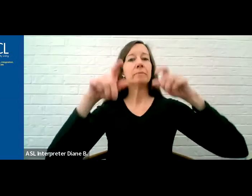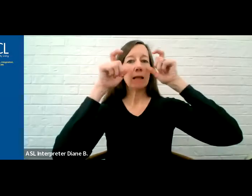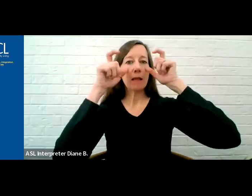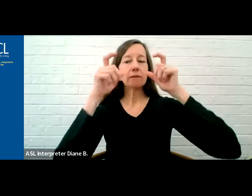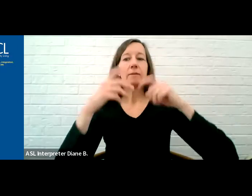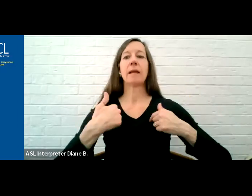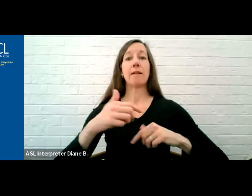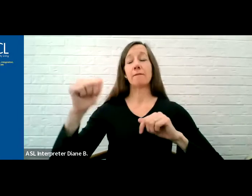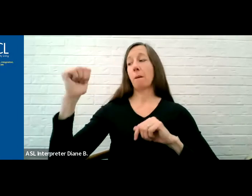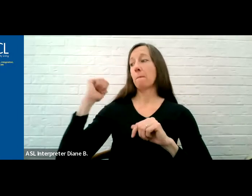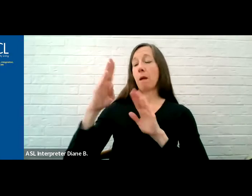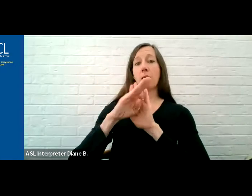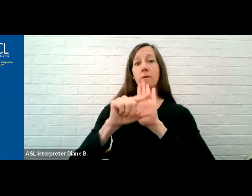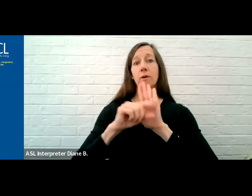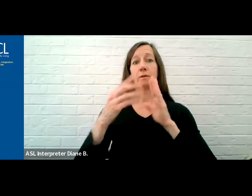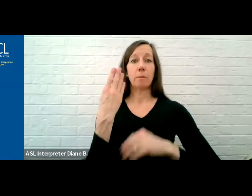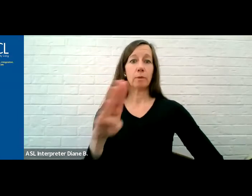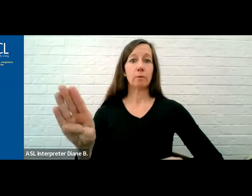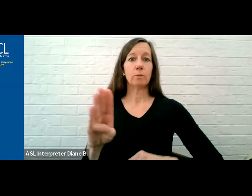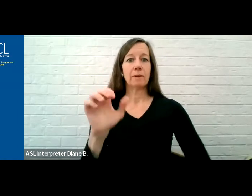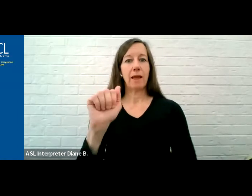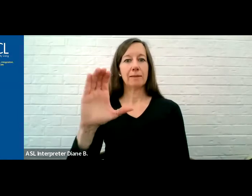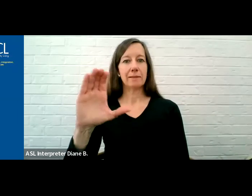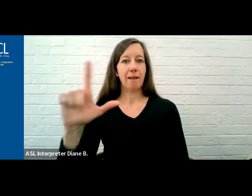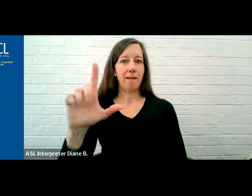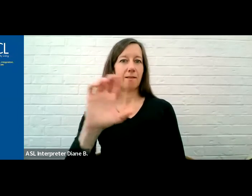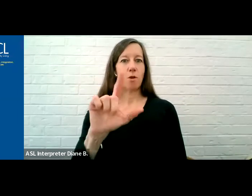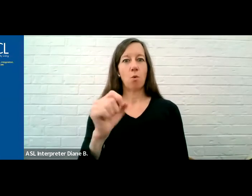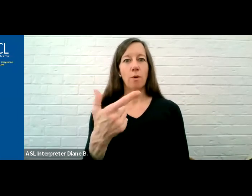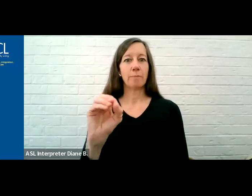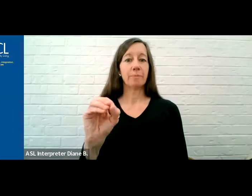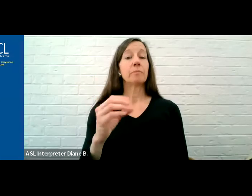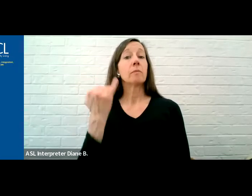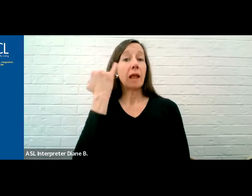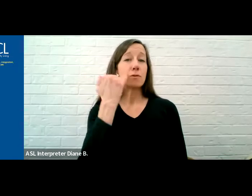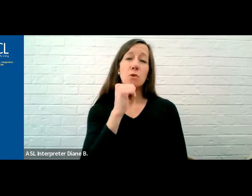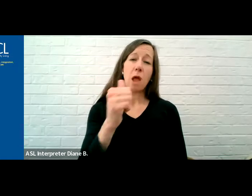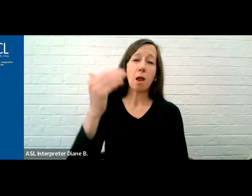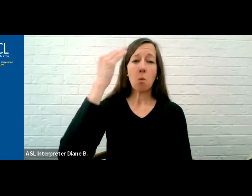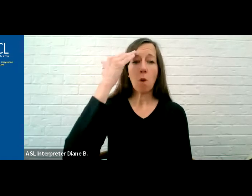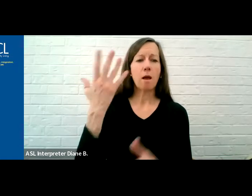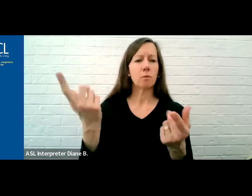Logo, for those of you who aren't familiar with the administration for community living or like. I said, Acl.